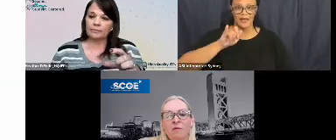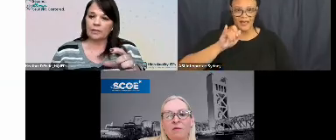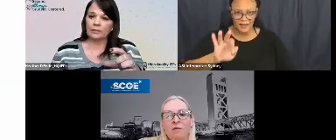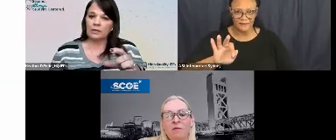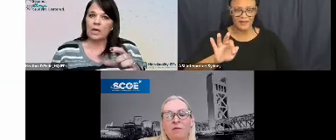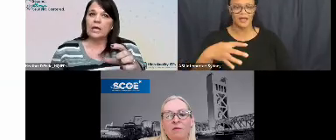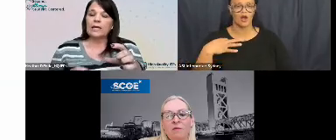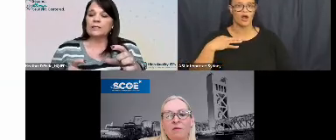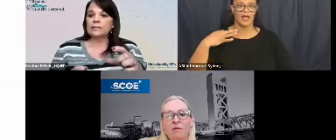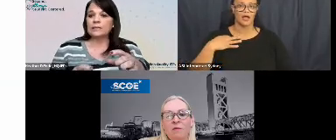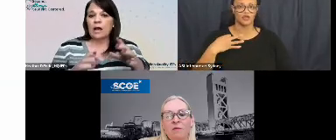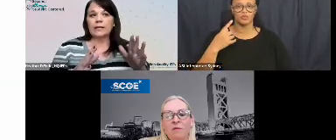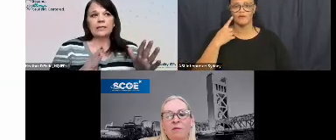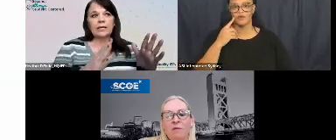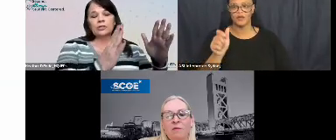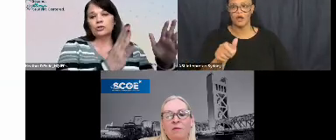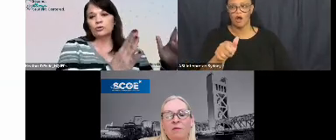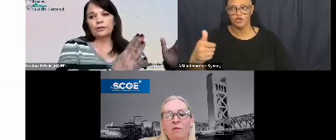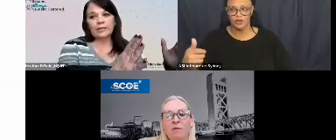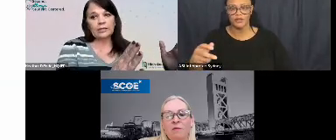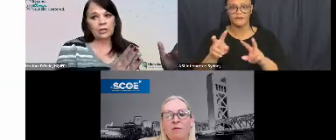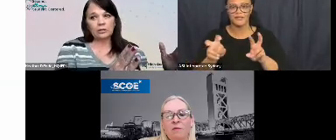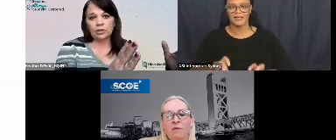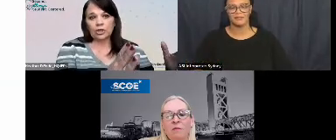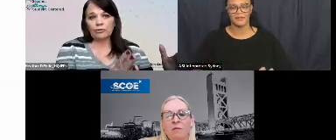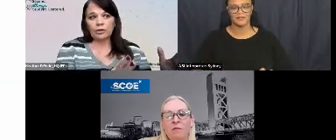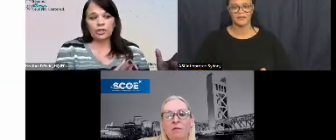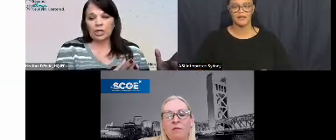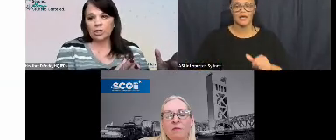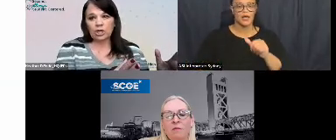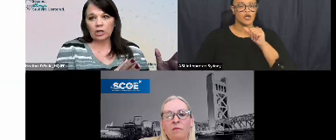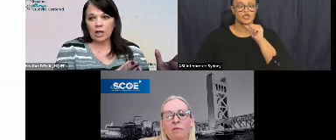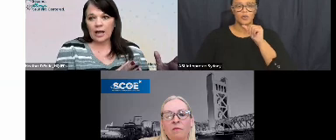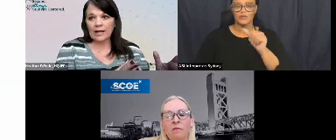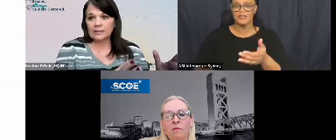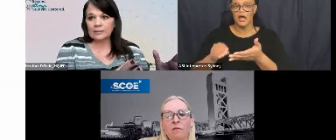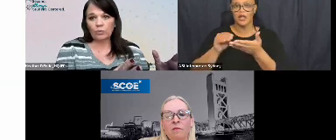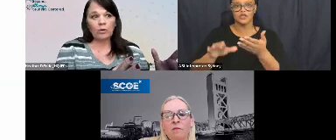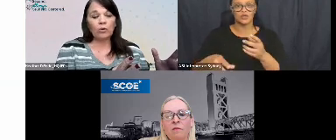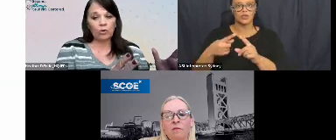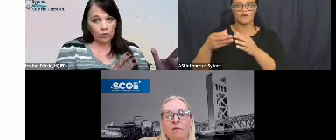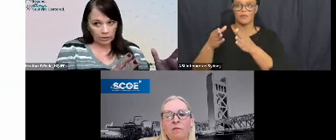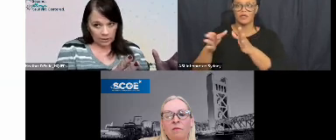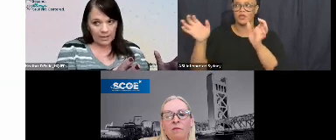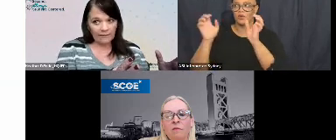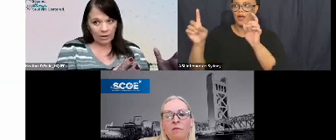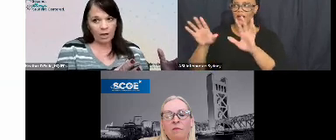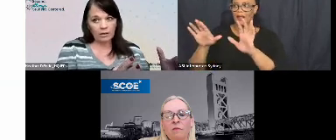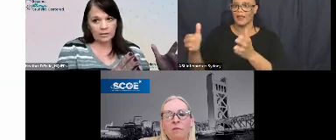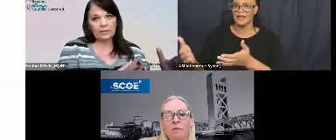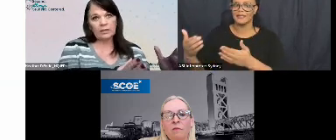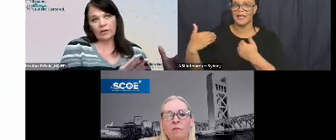assessment. It does not take a student that's in a a general education class who does have a co